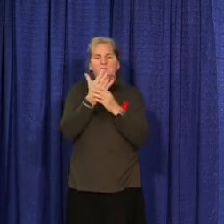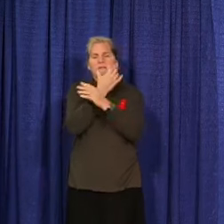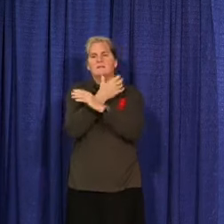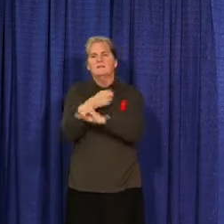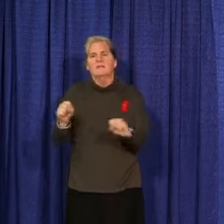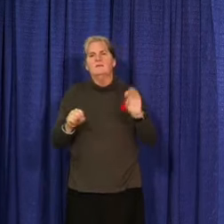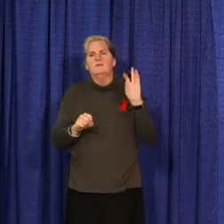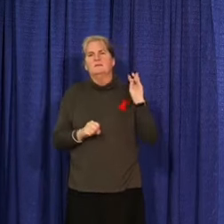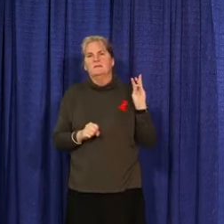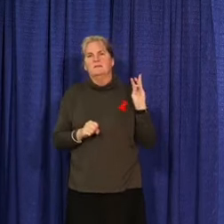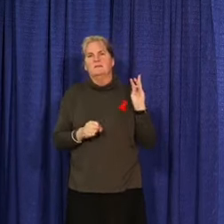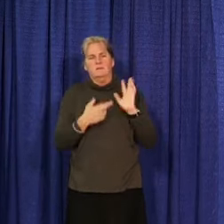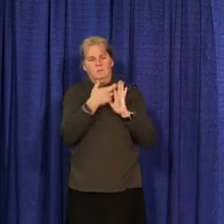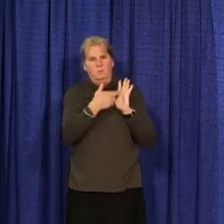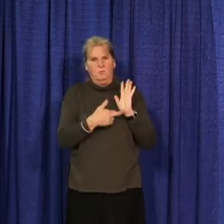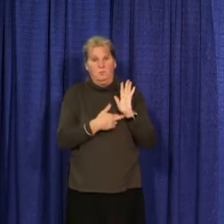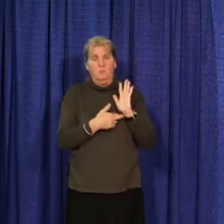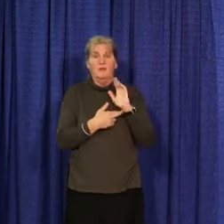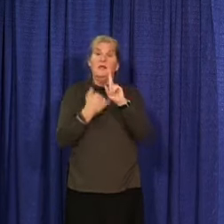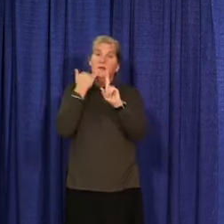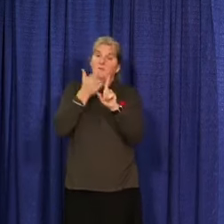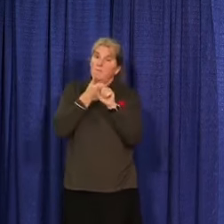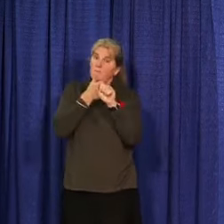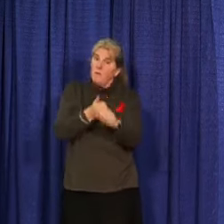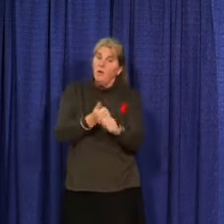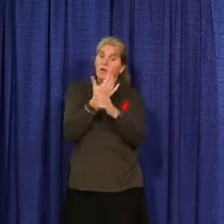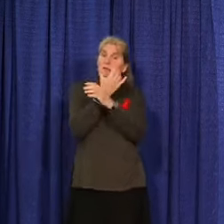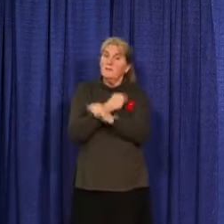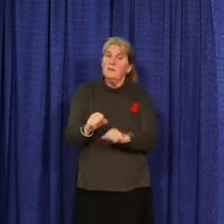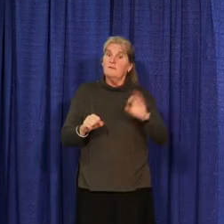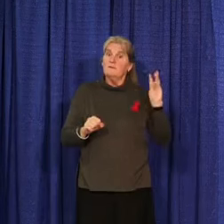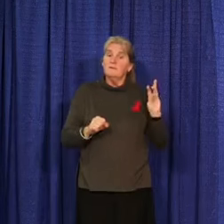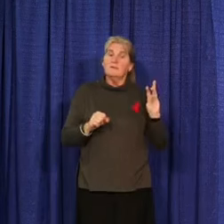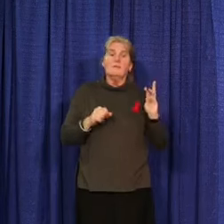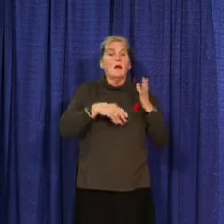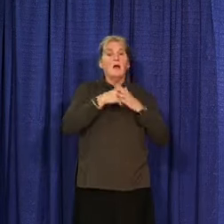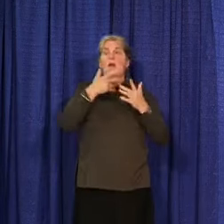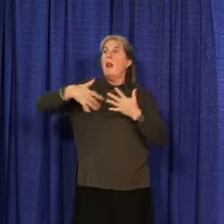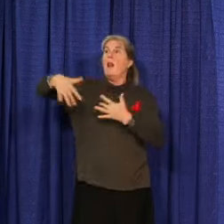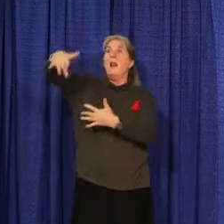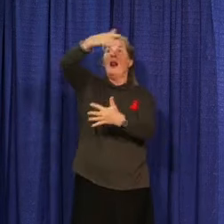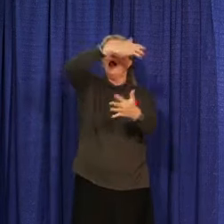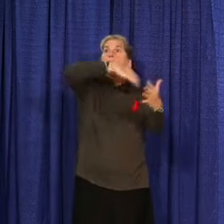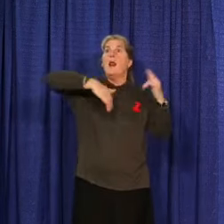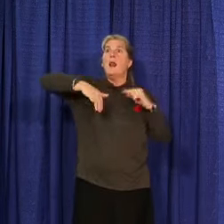If you're practising the Safe Six when you're out and about, then there is a lower chance